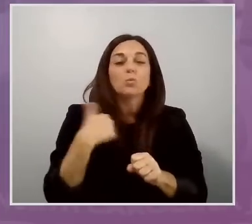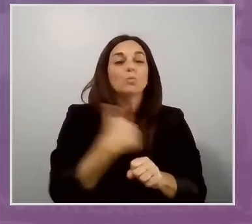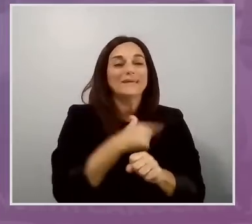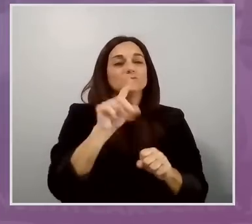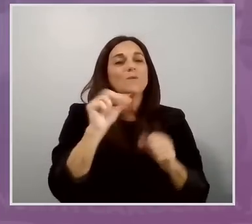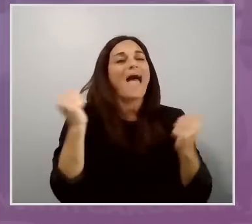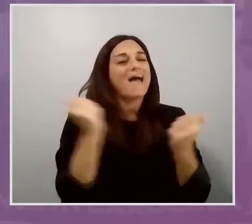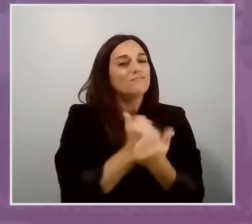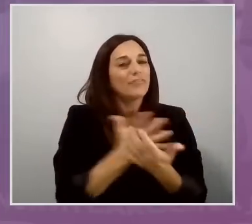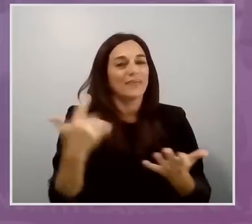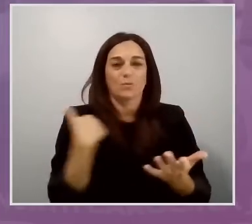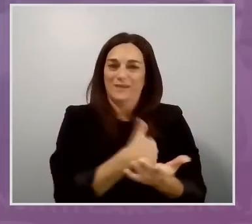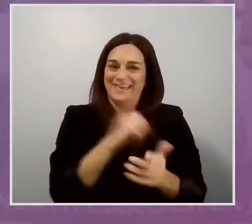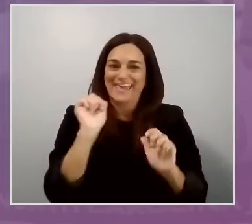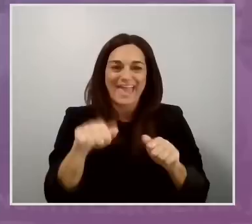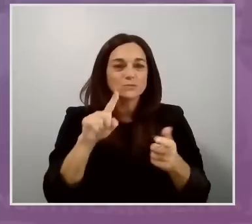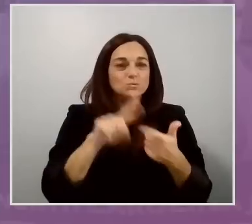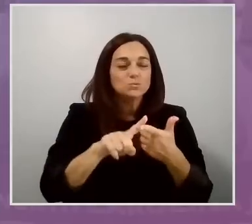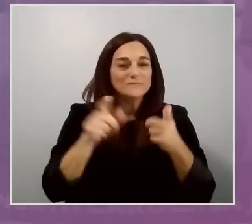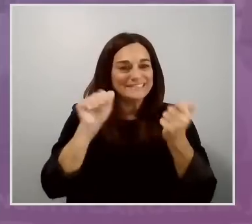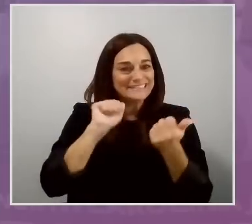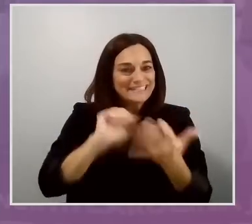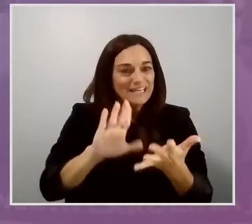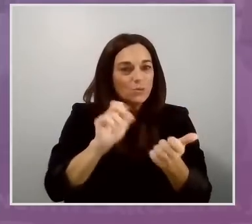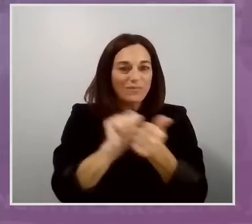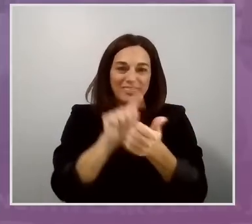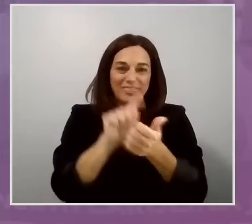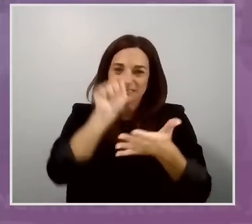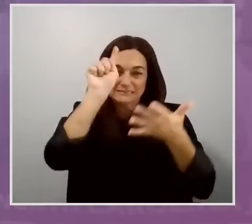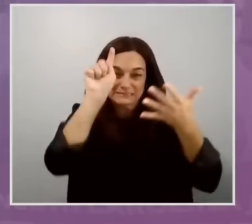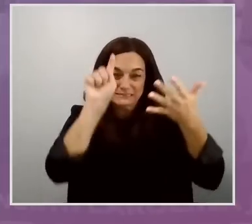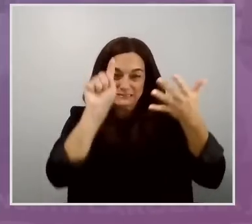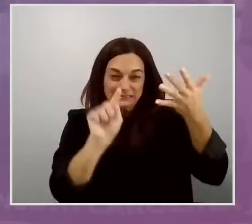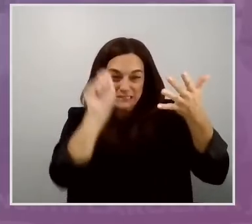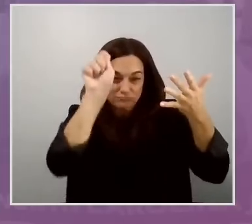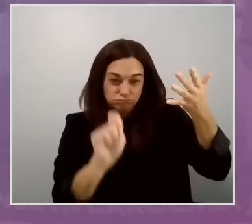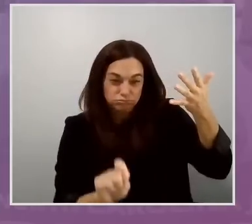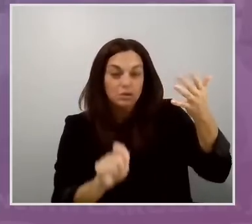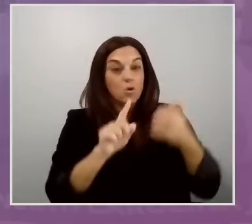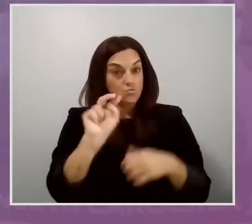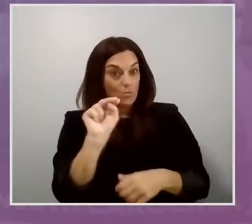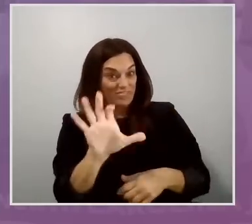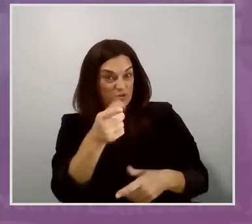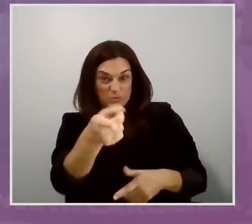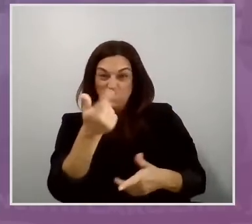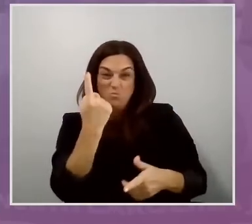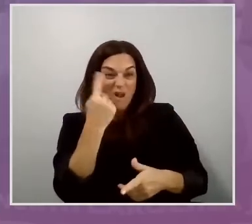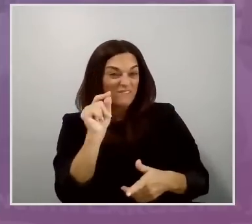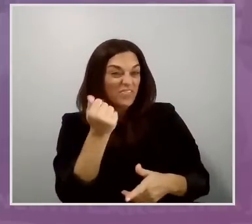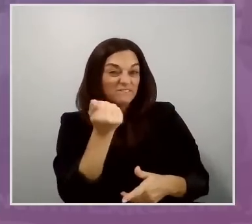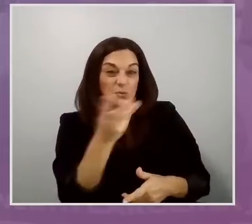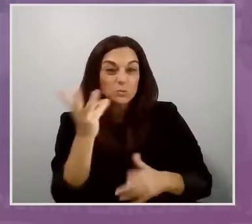AND REELECT HIM AS GOVERNOR. AND WE GOT TO MAKE SURE THAT WE DO EVERYTHING WE CAN TO